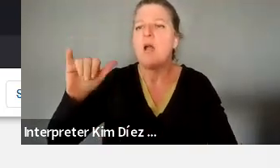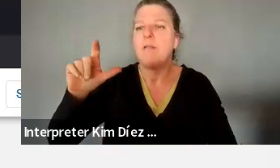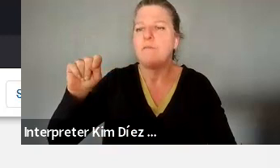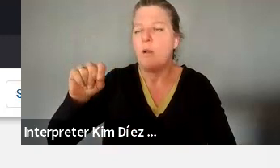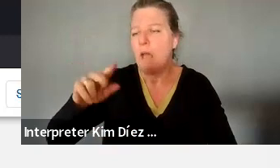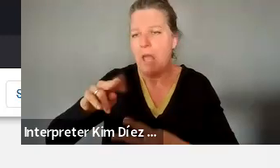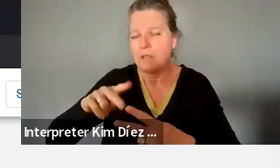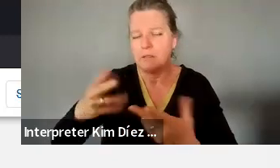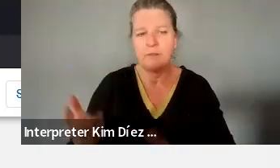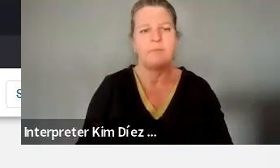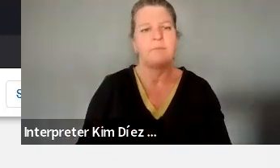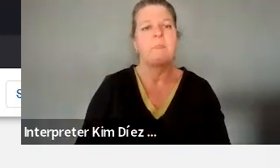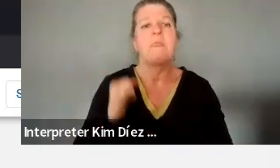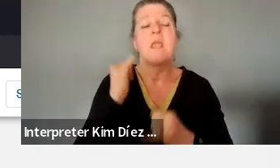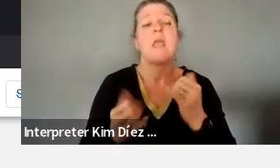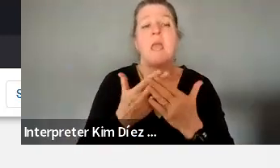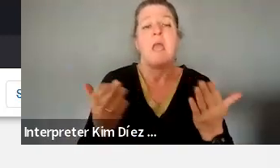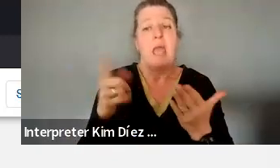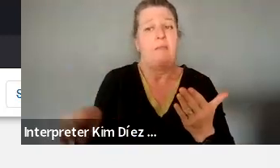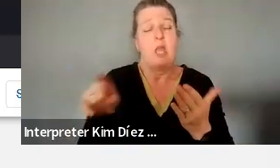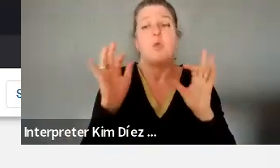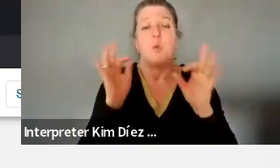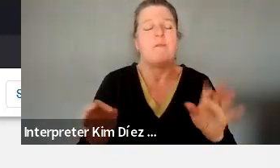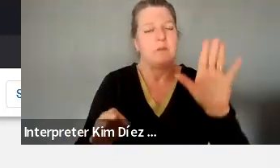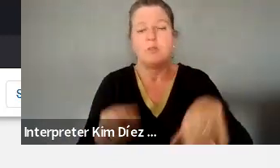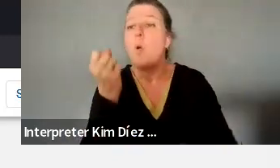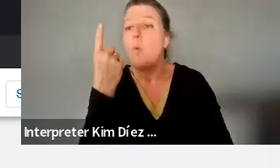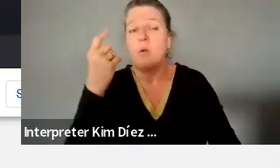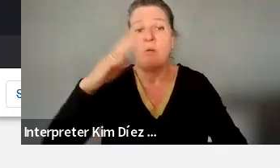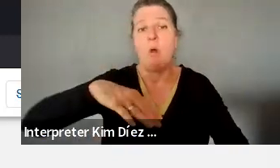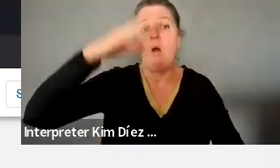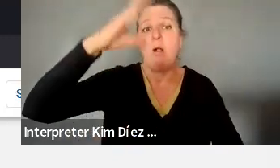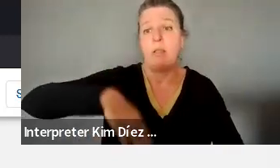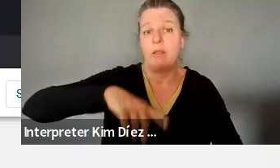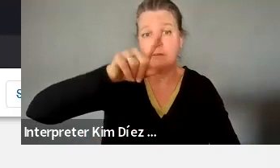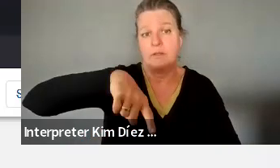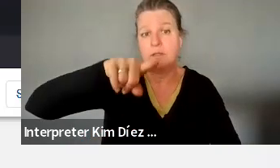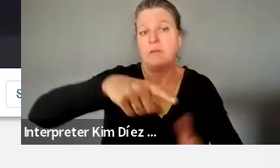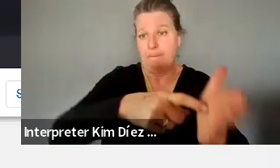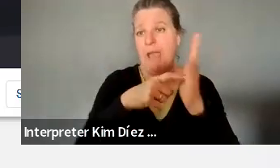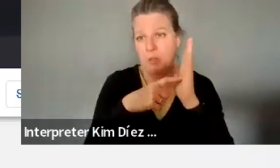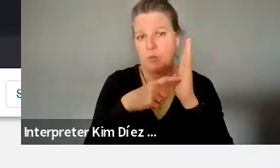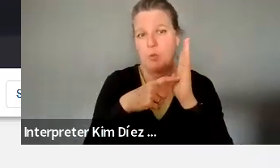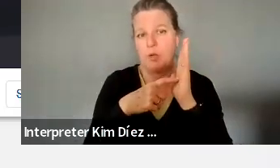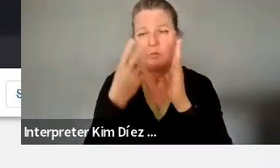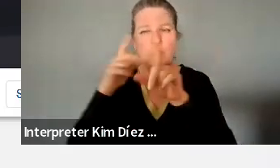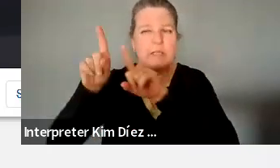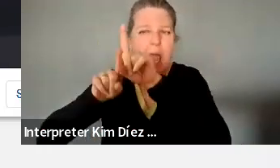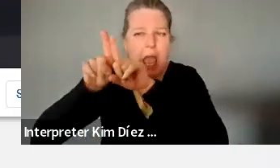And then the last thing, you'll definitely want to... So all of these up here are mandatory. That's why the little asterisk is next to them.